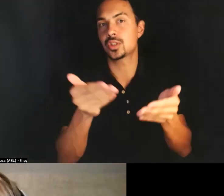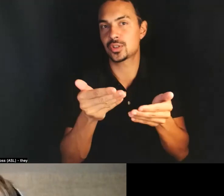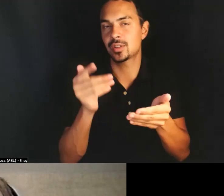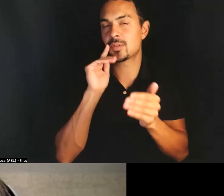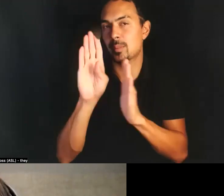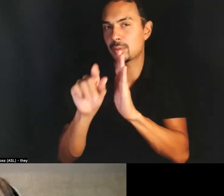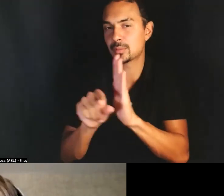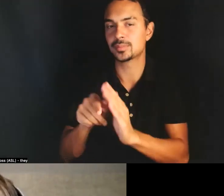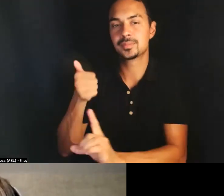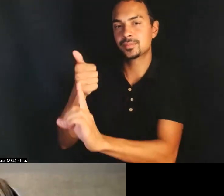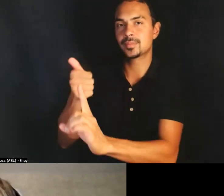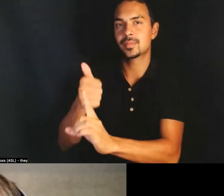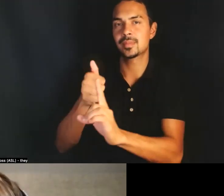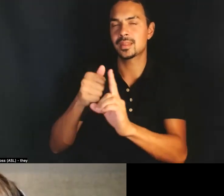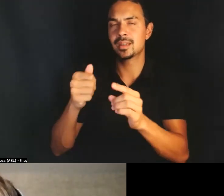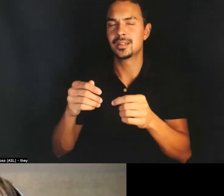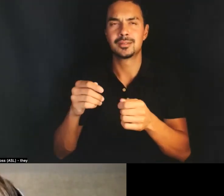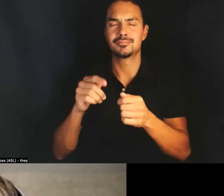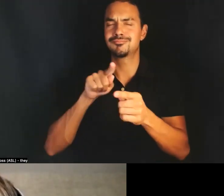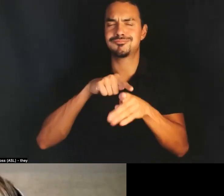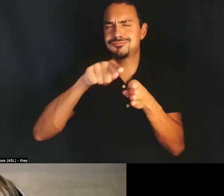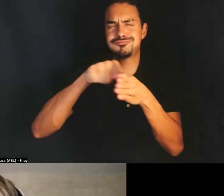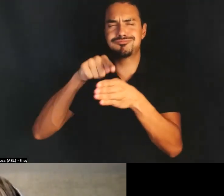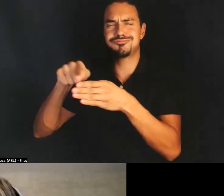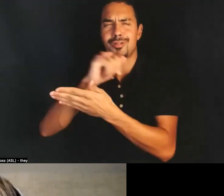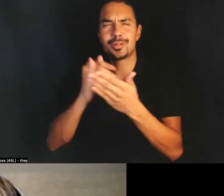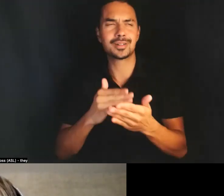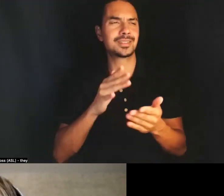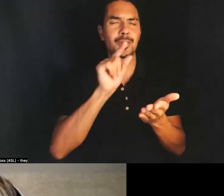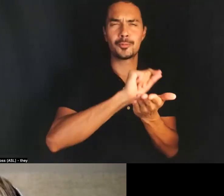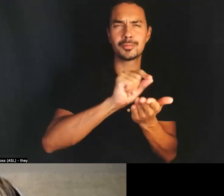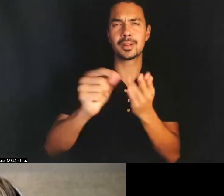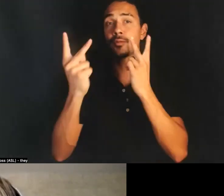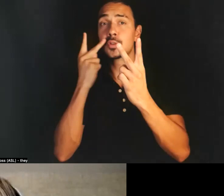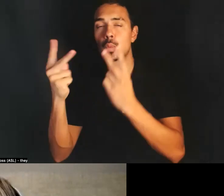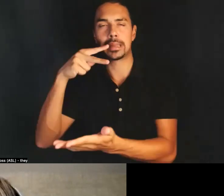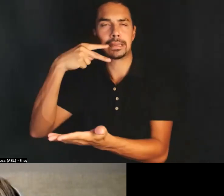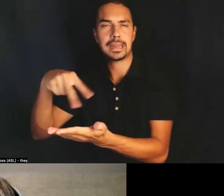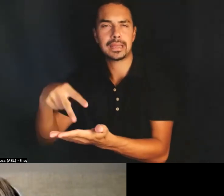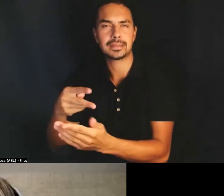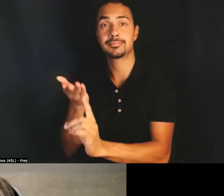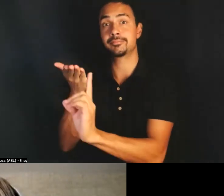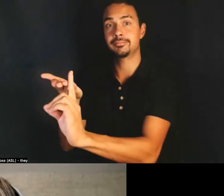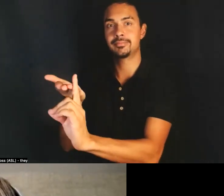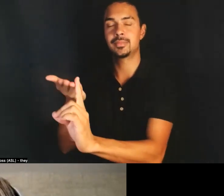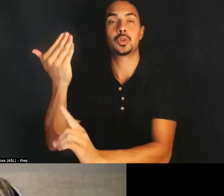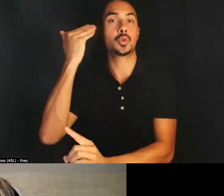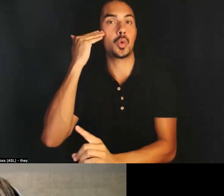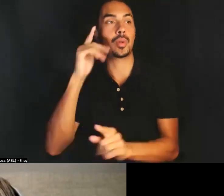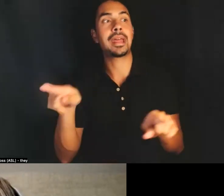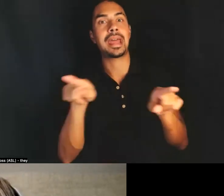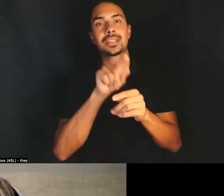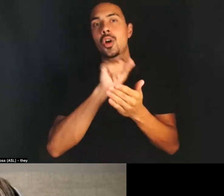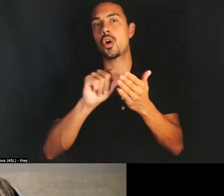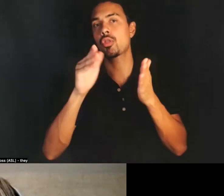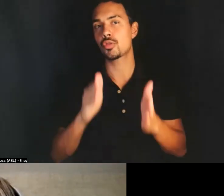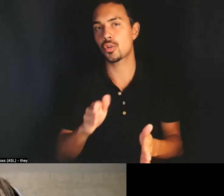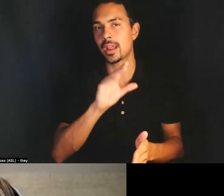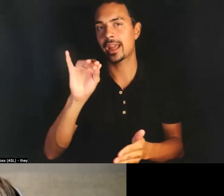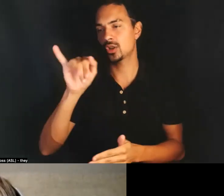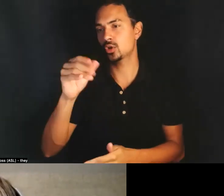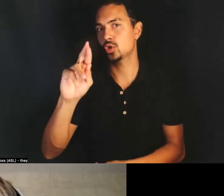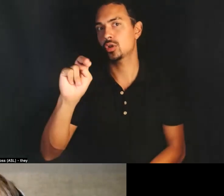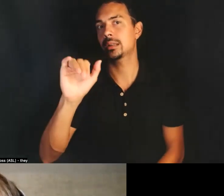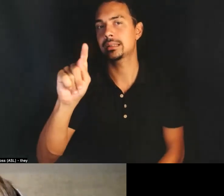I am going to give you a bit of a bio from Meredith.